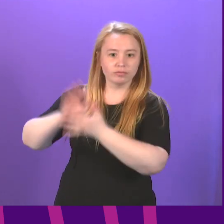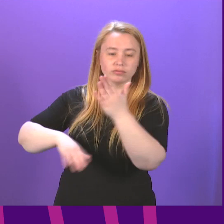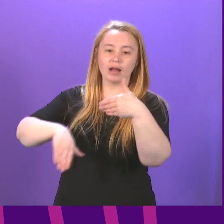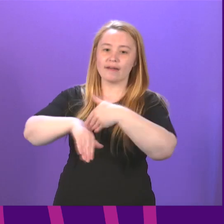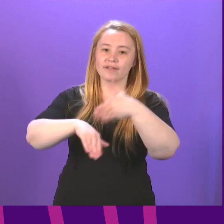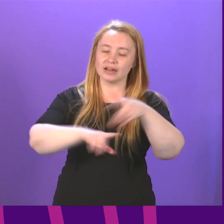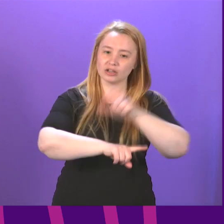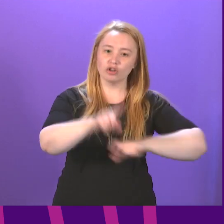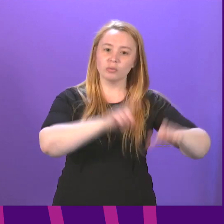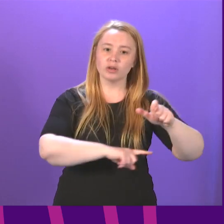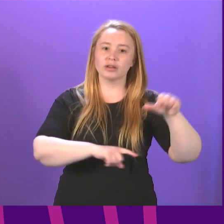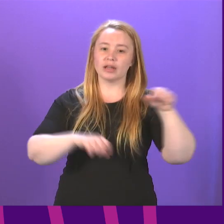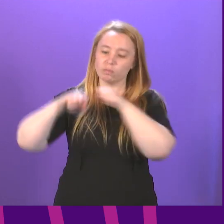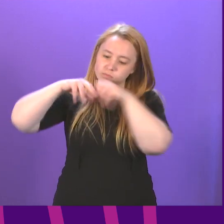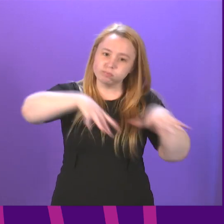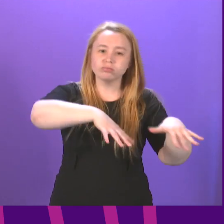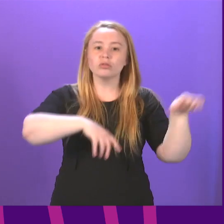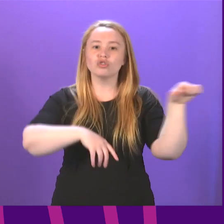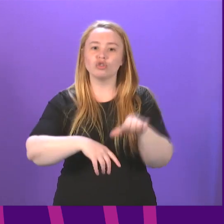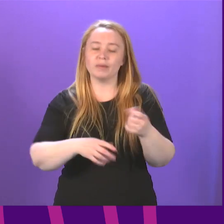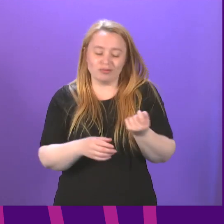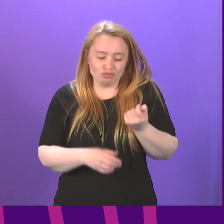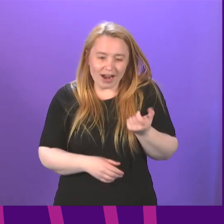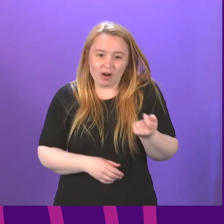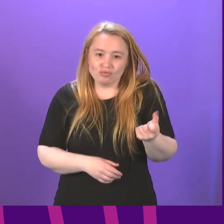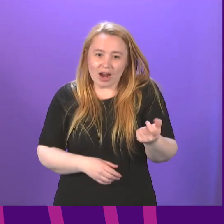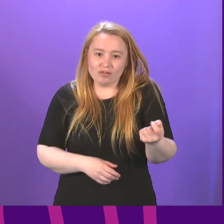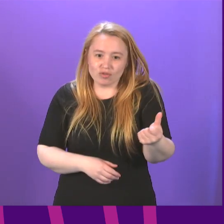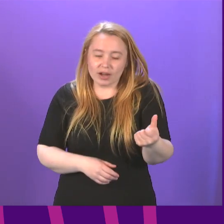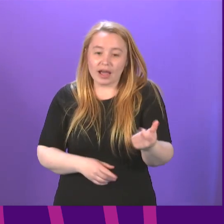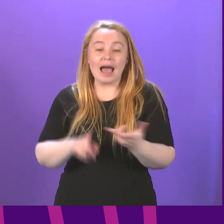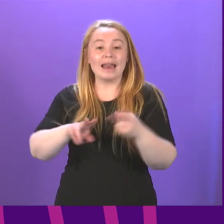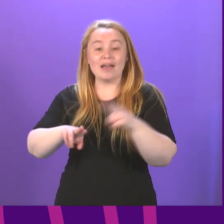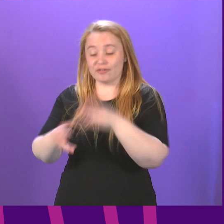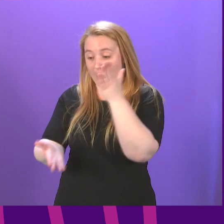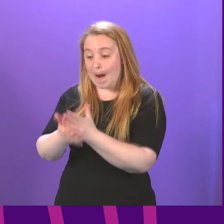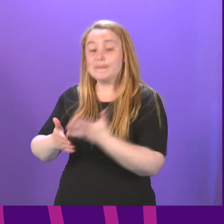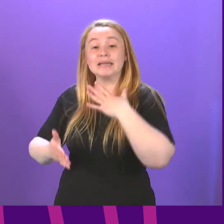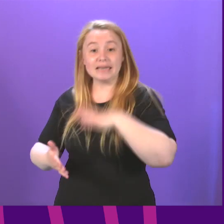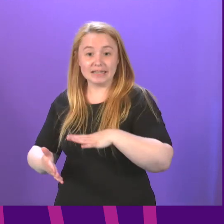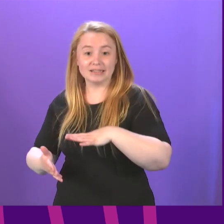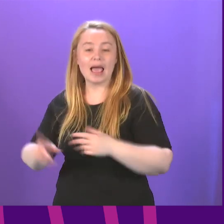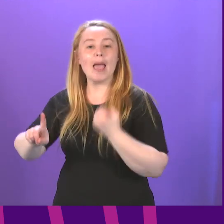should become a less frequent occurrence and, when flaring is required, its impact should be reduced.